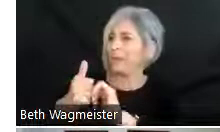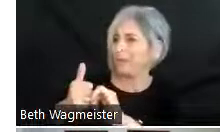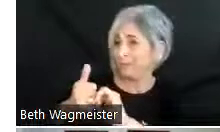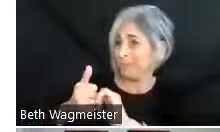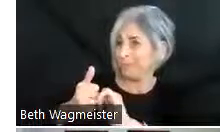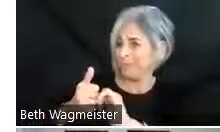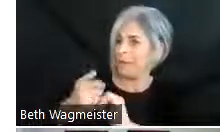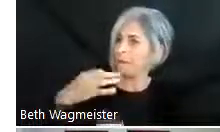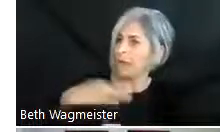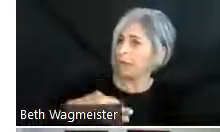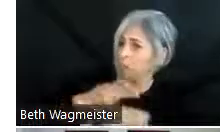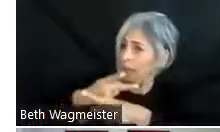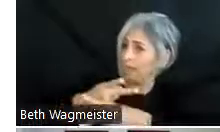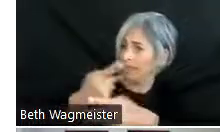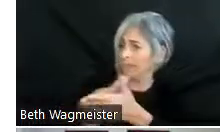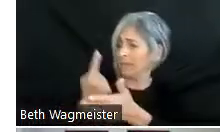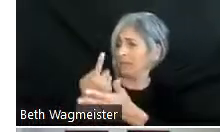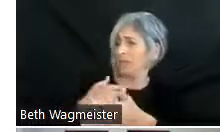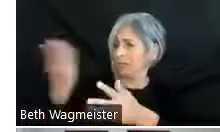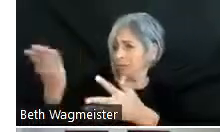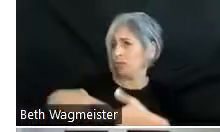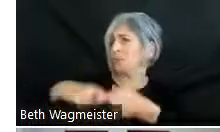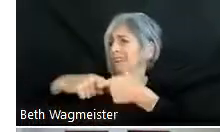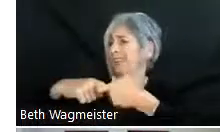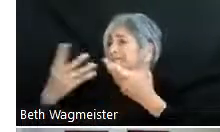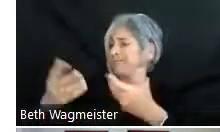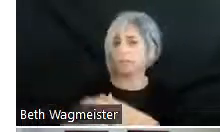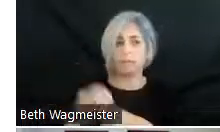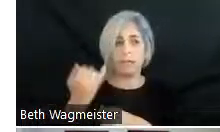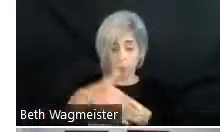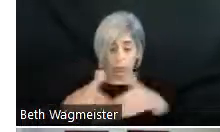to baby sit if ever you need to. If you're in this room listening to this presentation